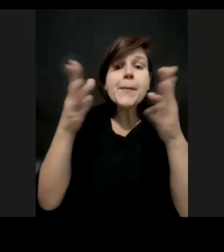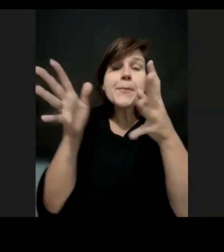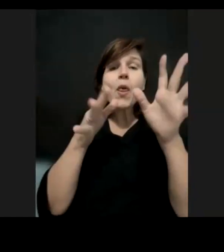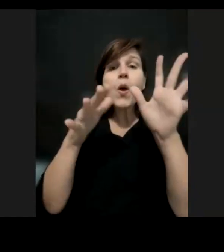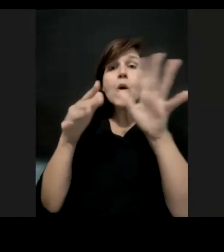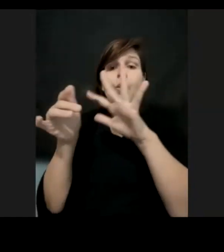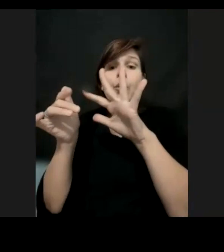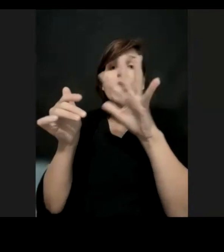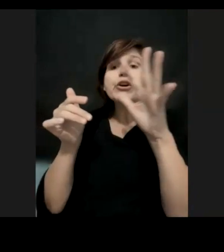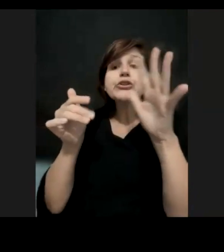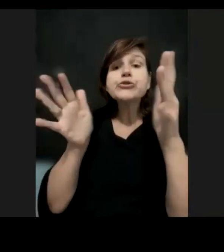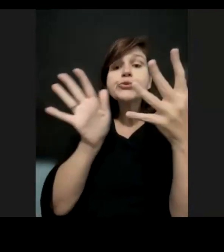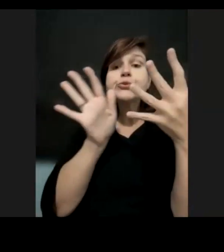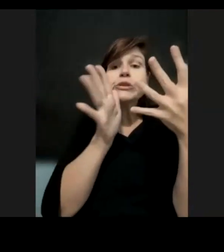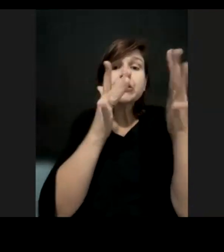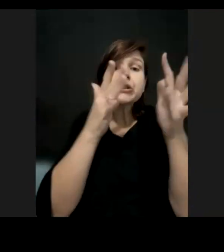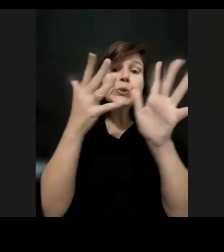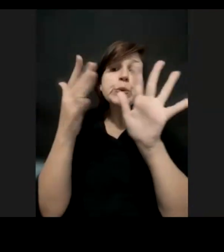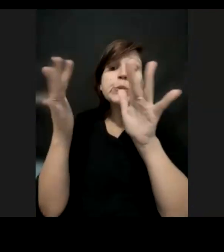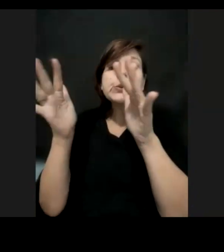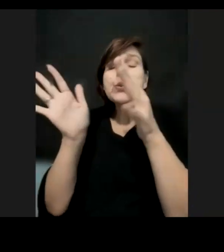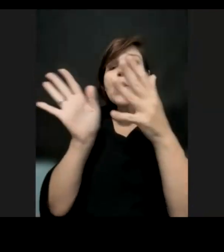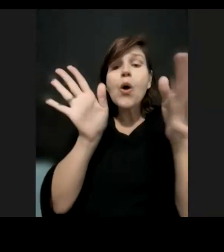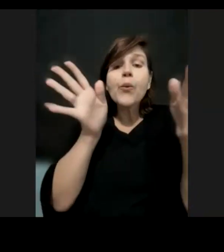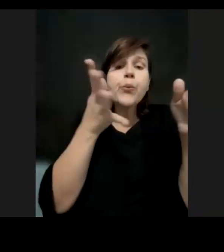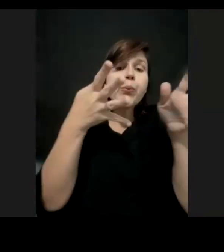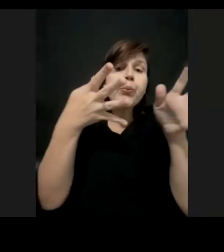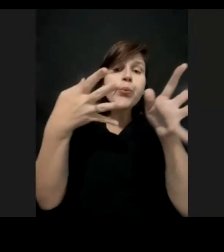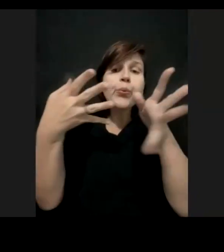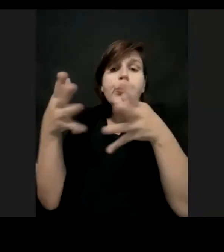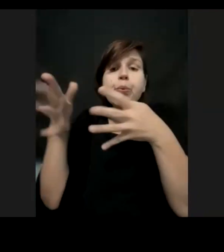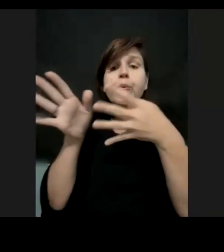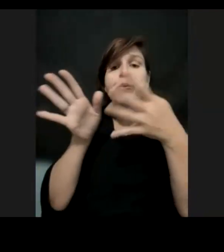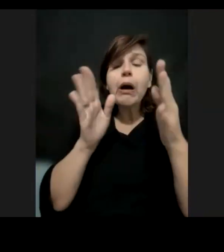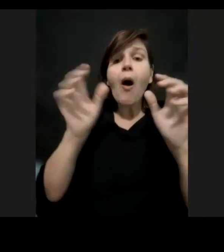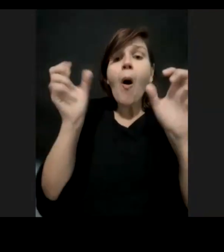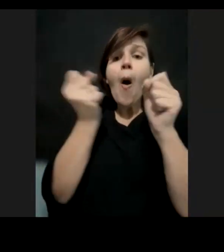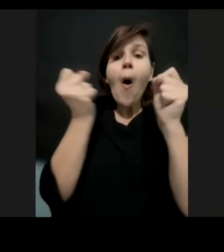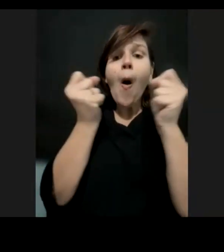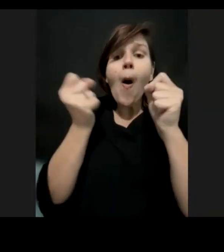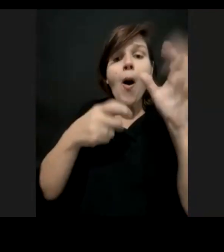Whoosh! “Hold on tight, darling Marvin,” shouted Fabby.